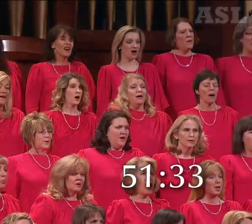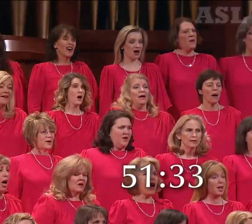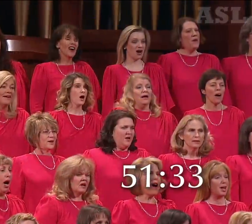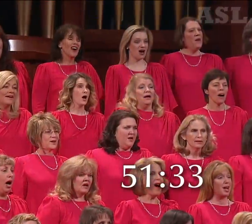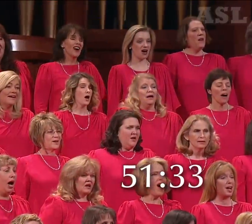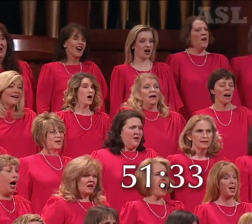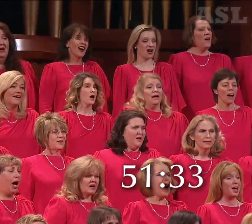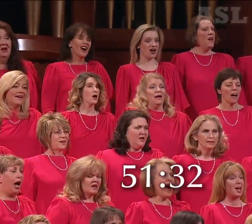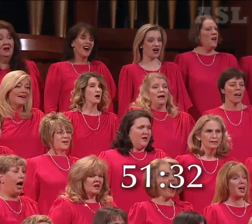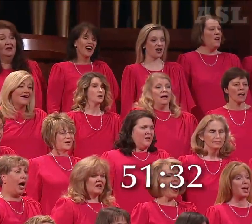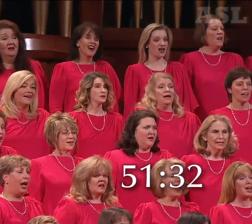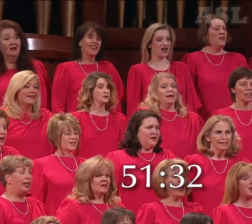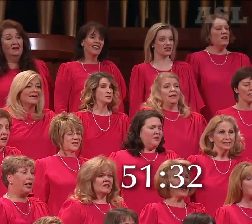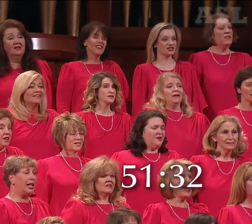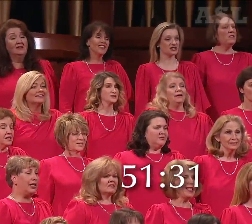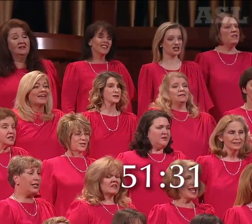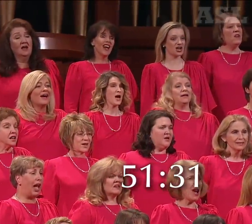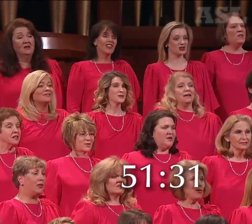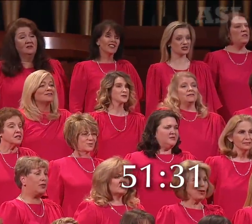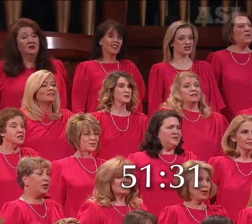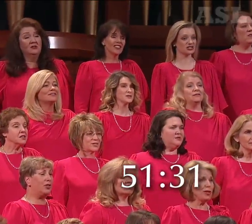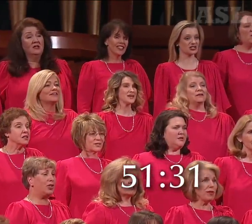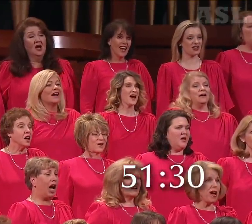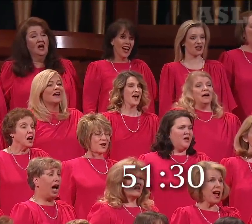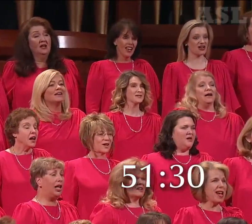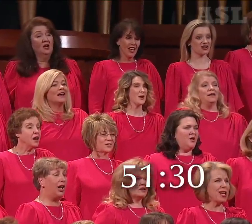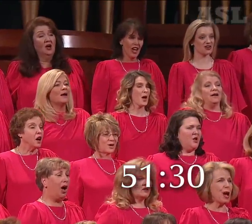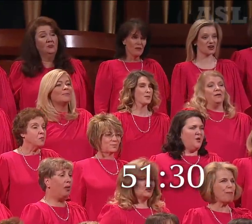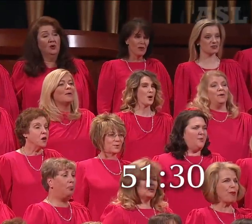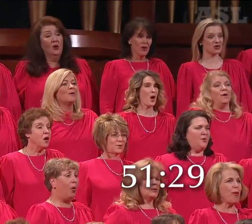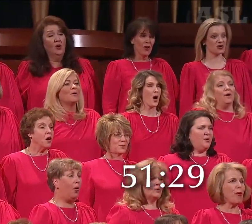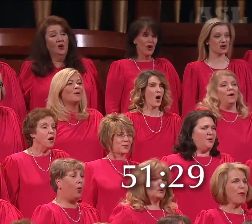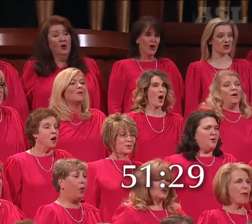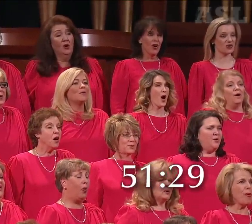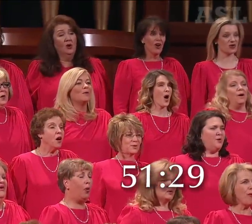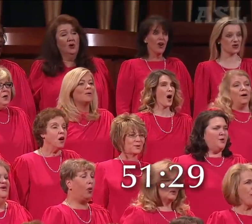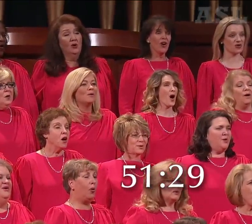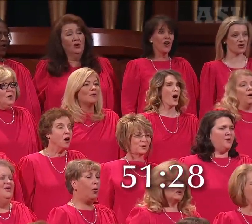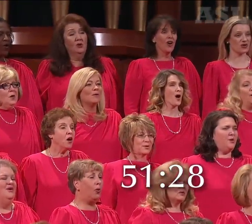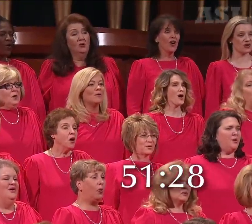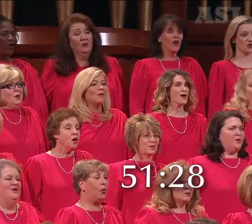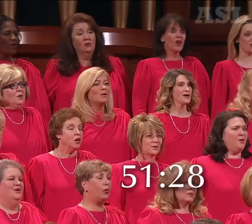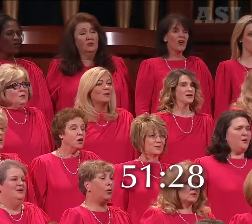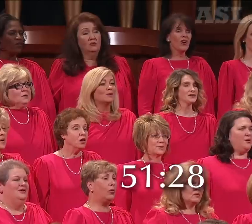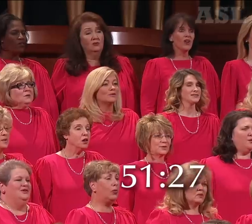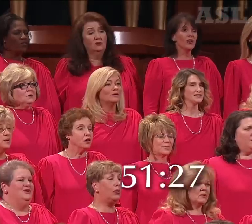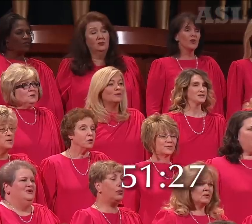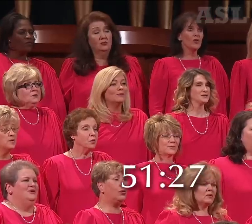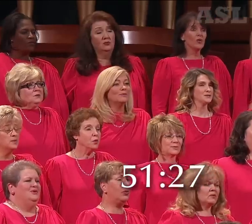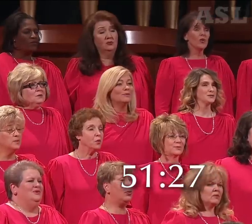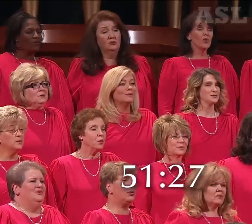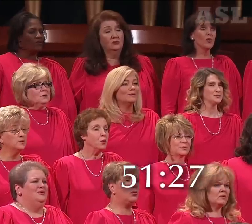THIS IS THE ENGLISH CLOSED CAPTION CHANNEL OF THE CHURCH OF JESUS CHRIST OF LATTER-DAY SAINTS.